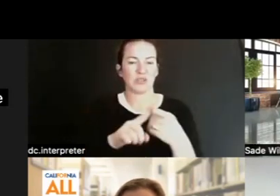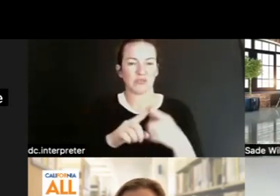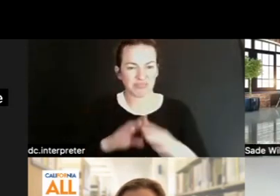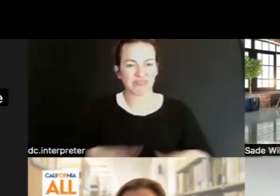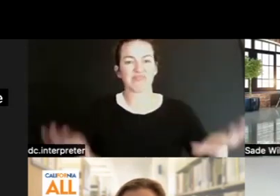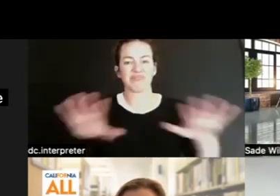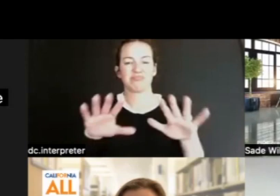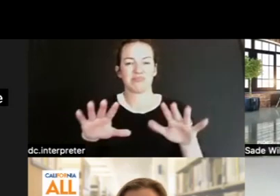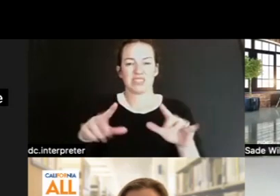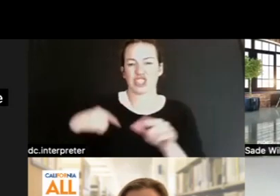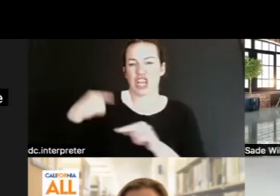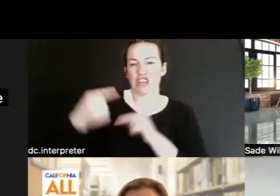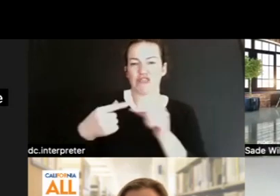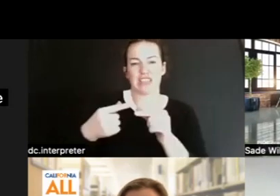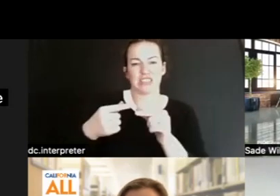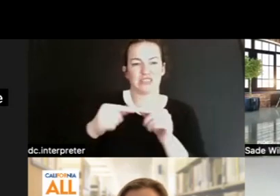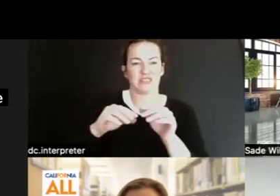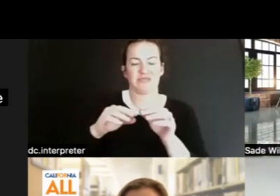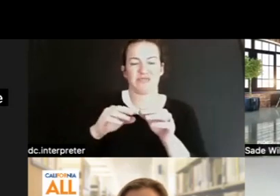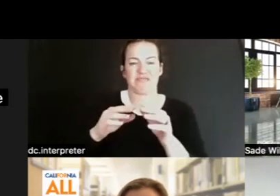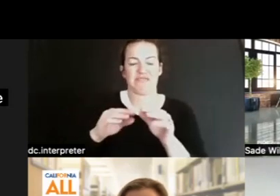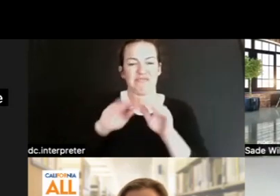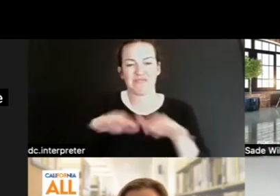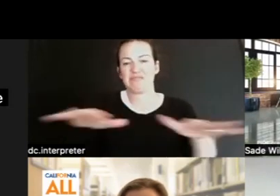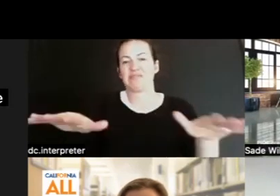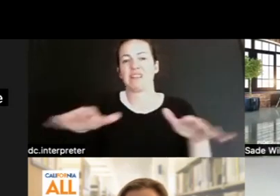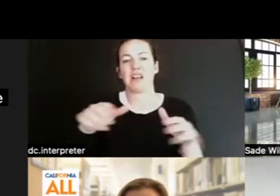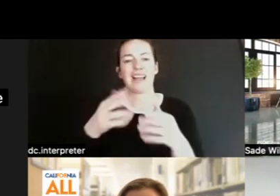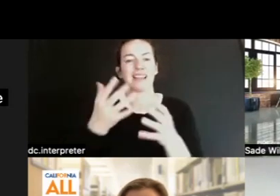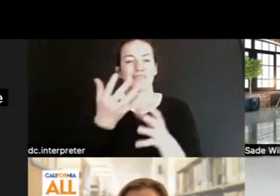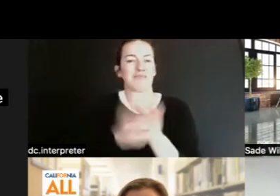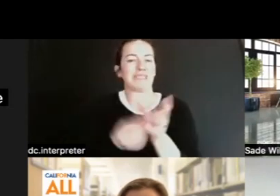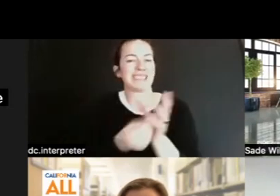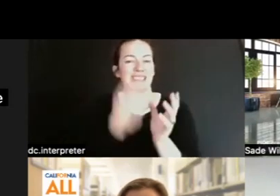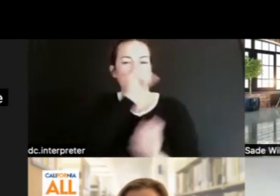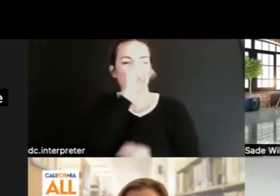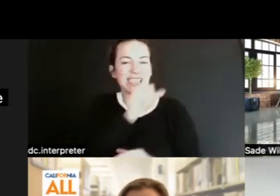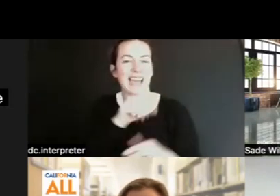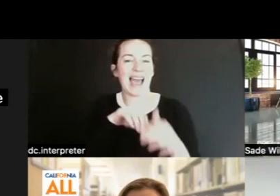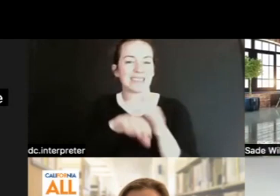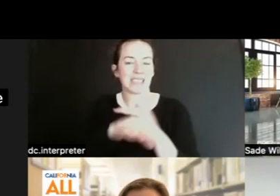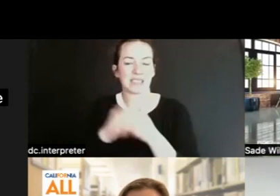lack of access. And when we're looking back, and looking forward, if we're not taking intensely